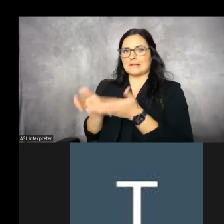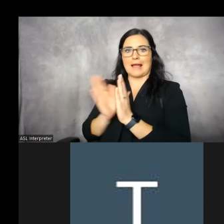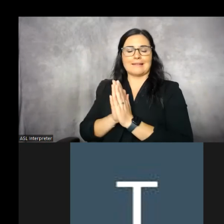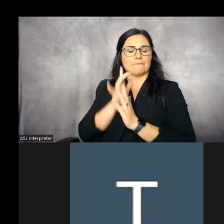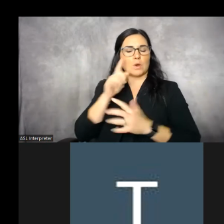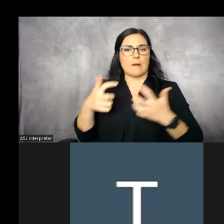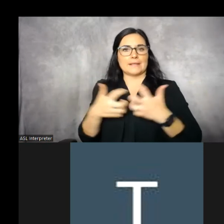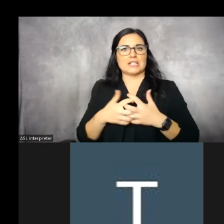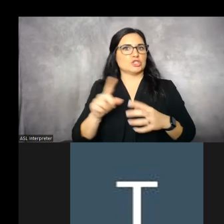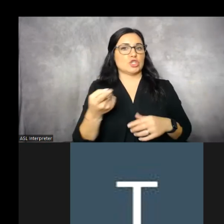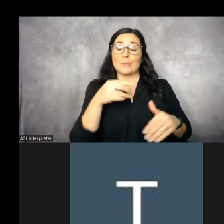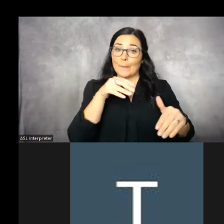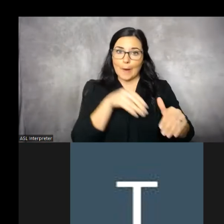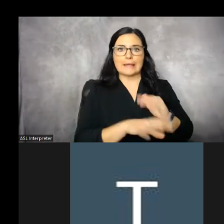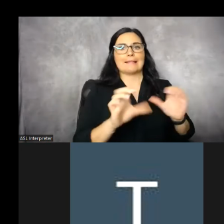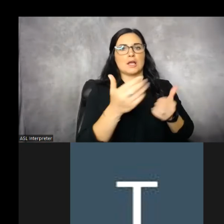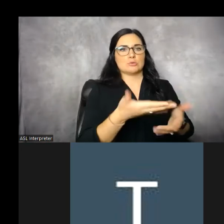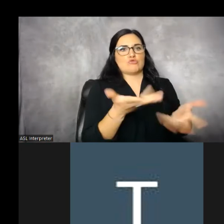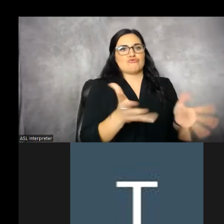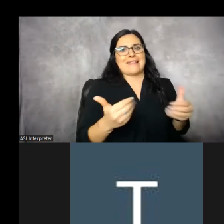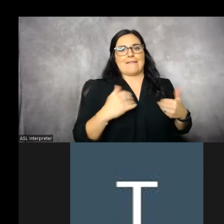They would just be able to walk into the classroom.